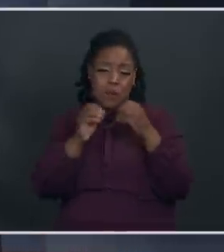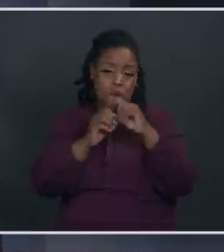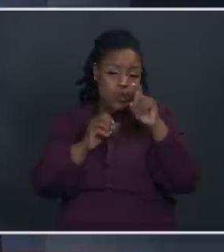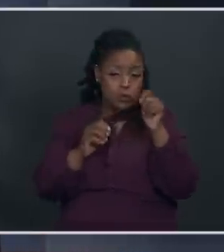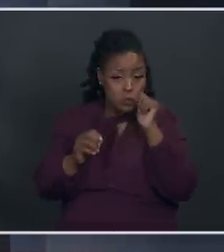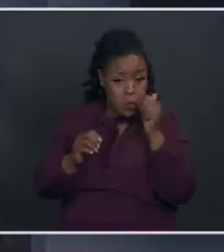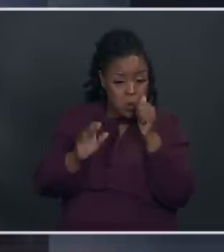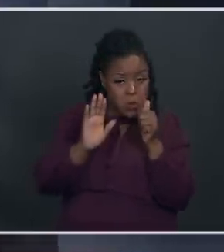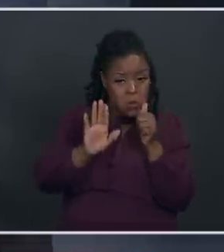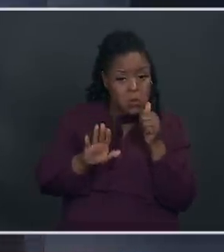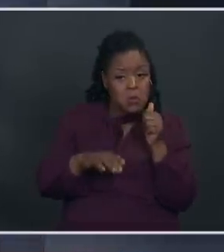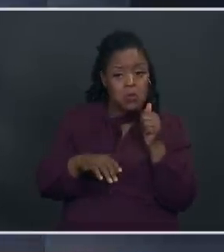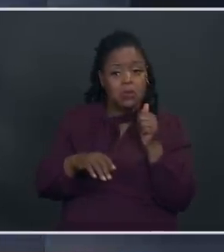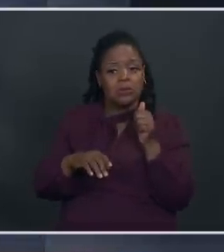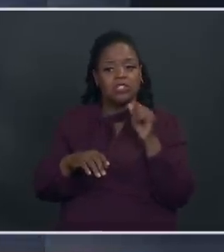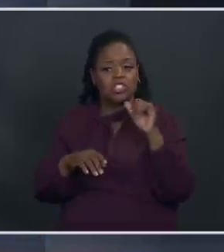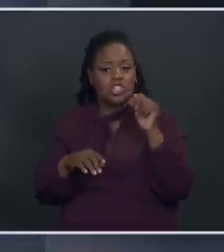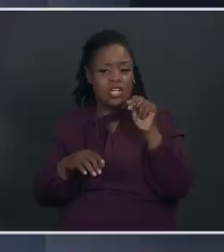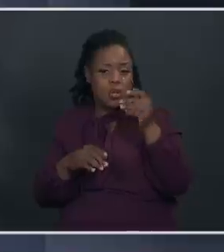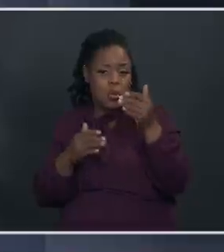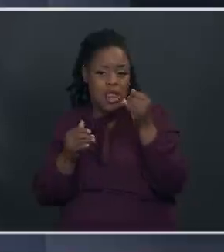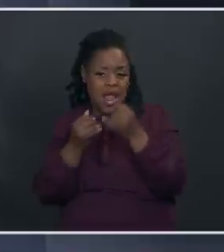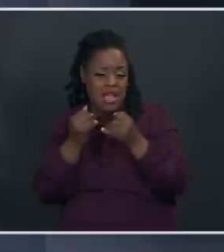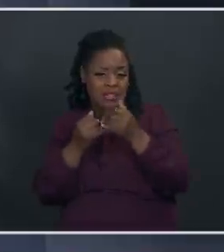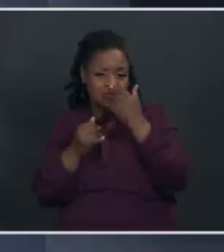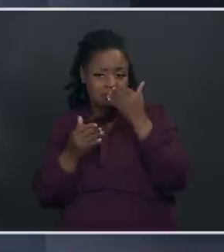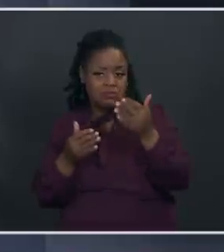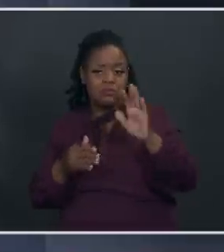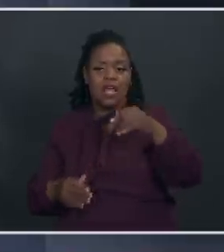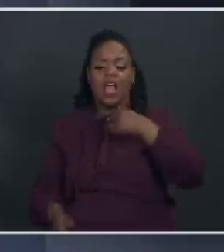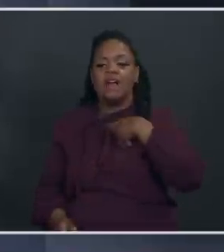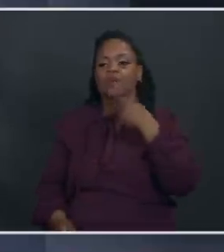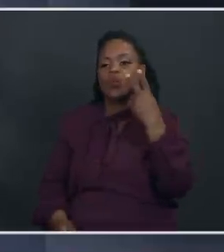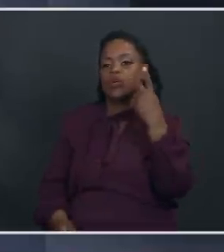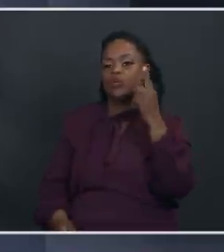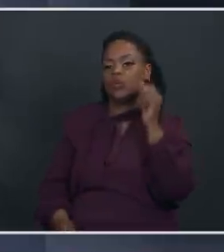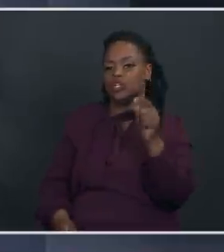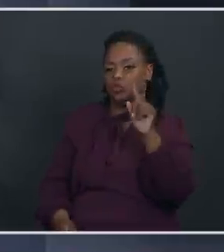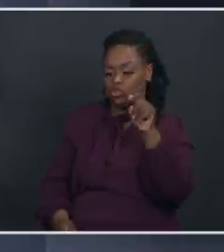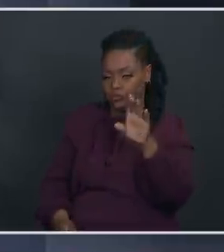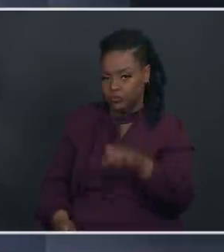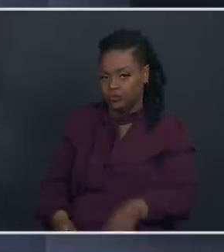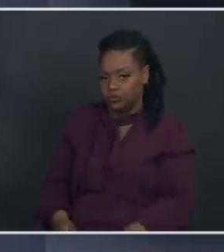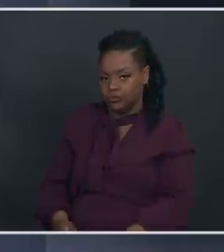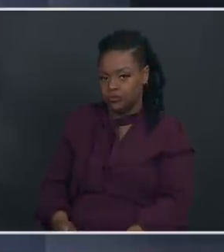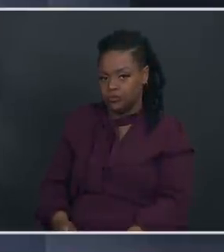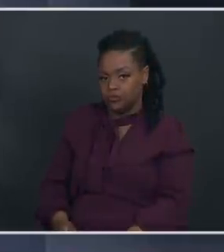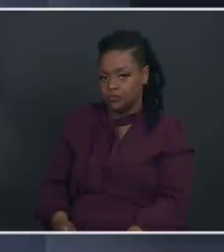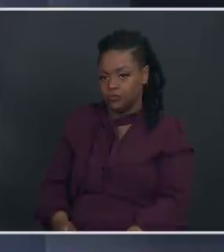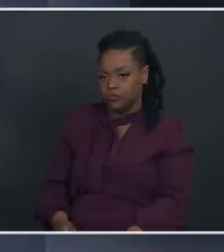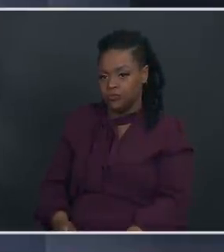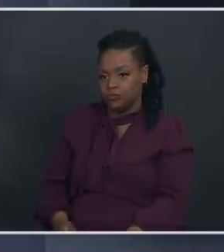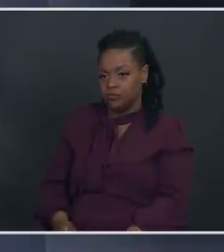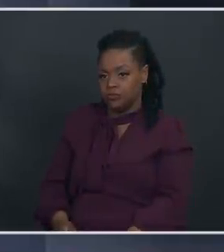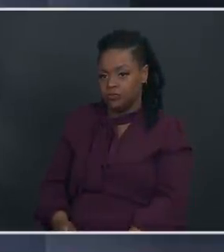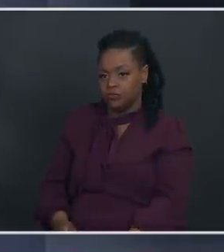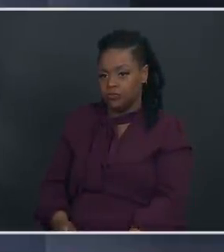Jen, go ahead. The Press: Thanks. I just have two quick questions. One is just on the climate actions today. They leave out Treasury's Financial Stability